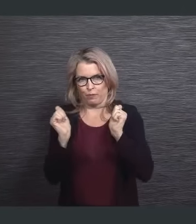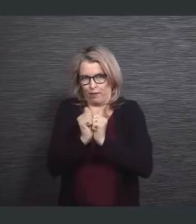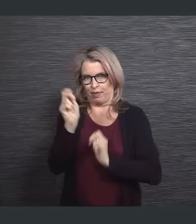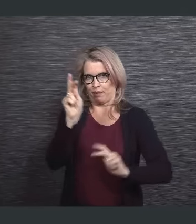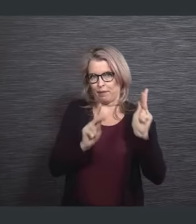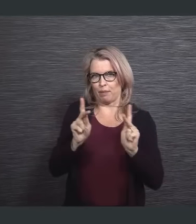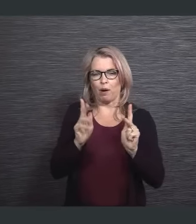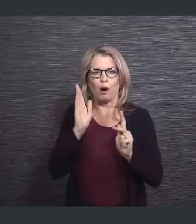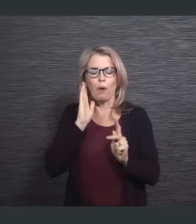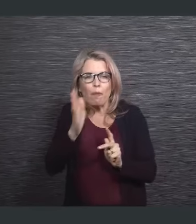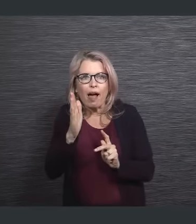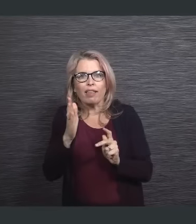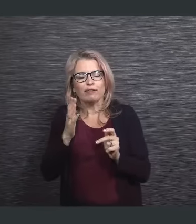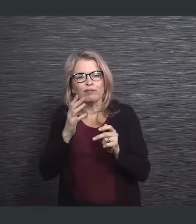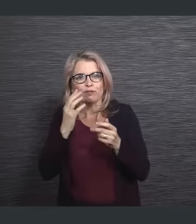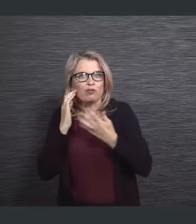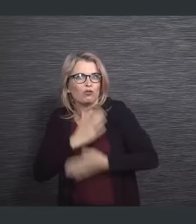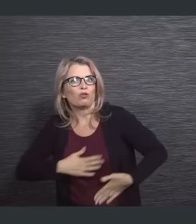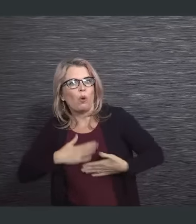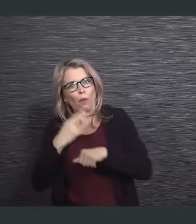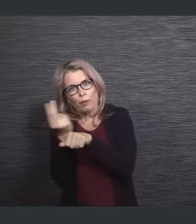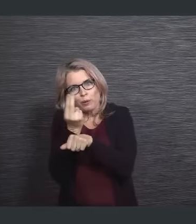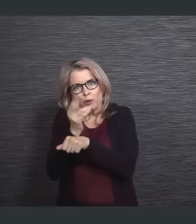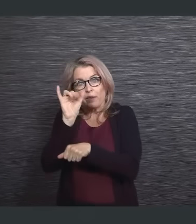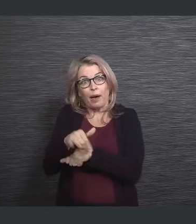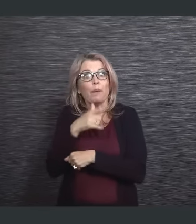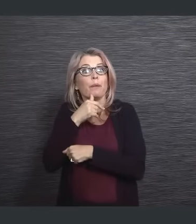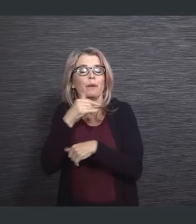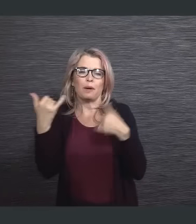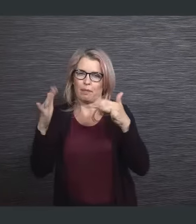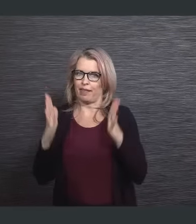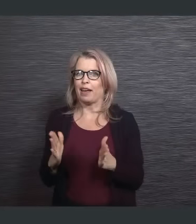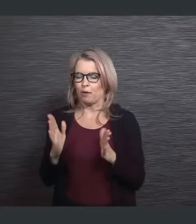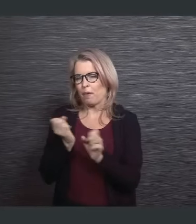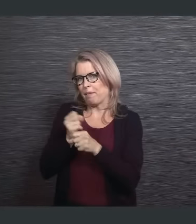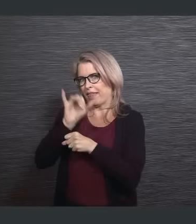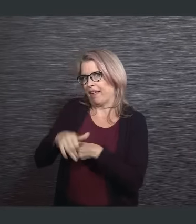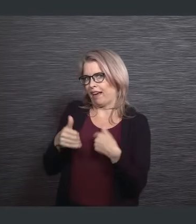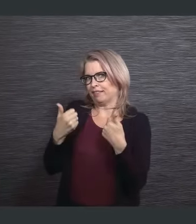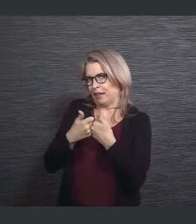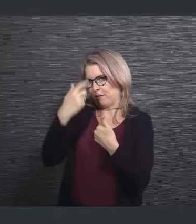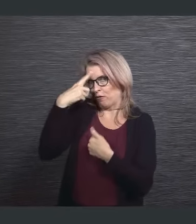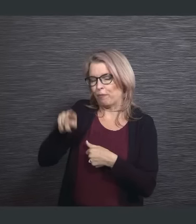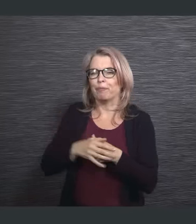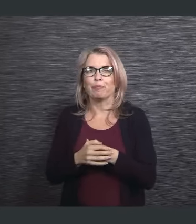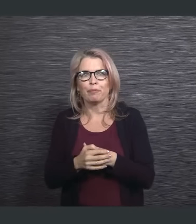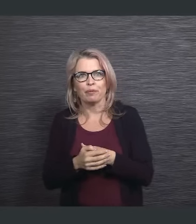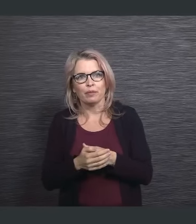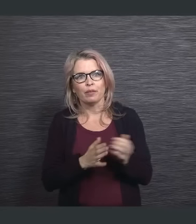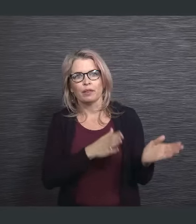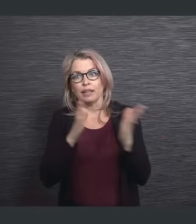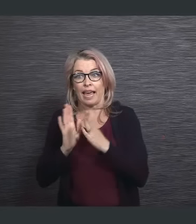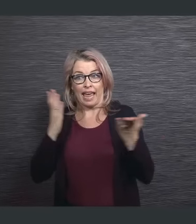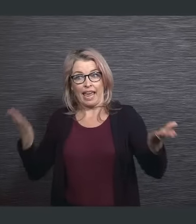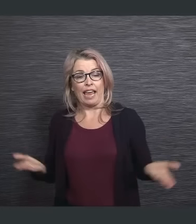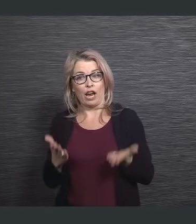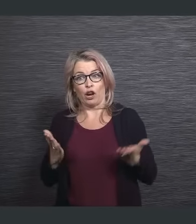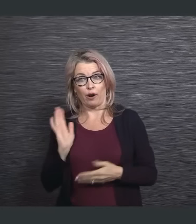will spend their time in it. Ultimately, the players that we're creating it for. At Bungie, we create worlds that inspire friendship.